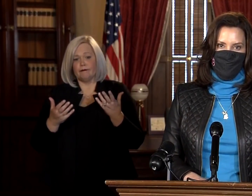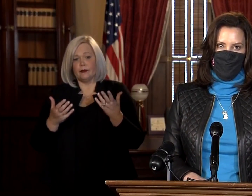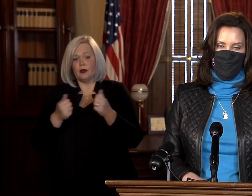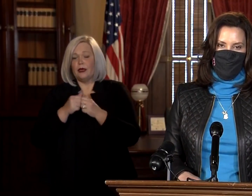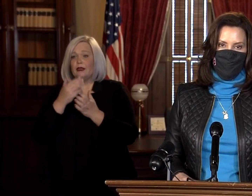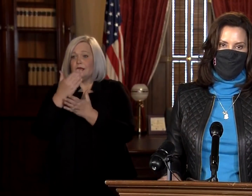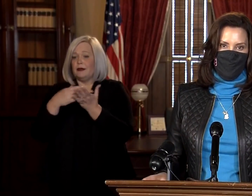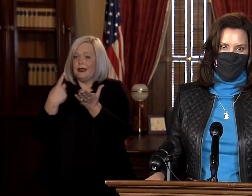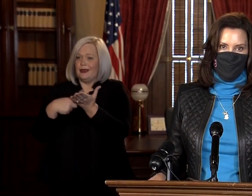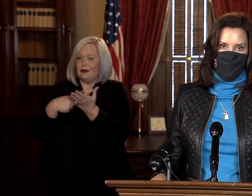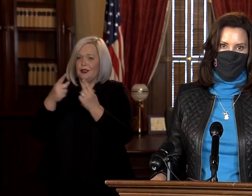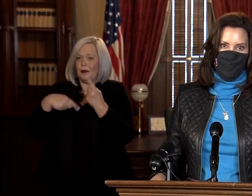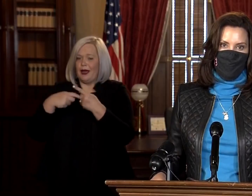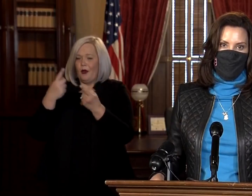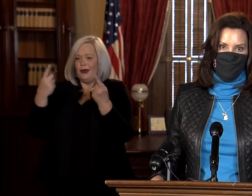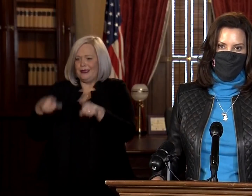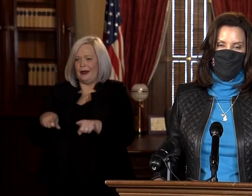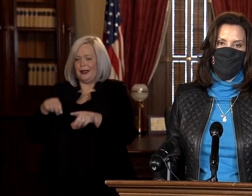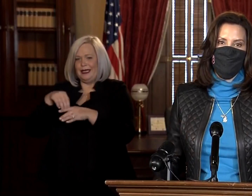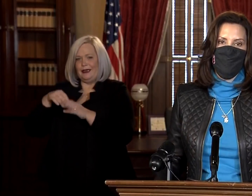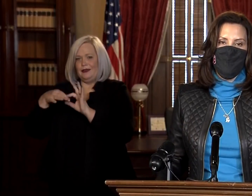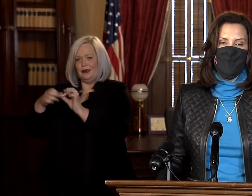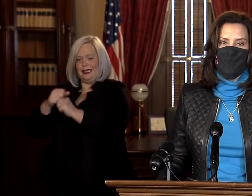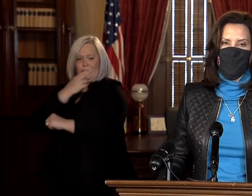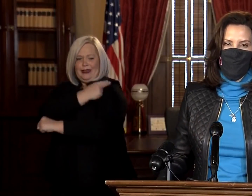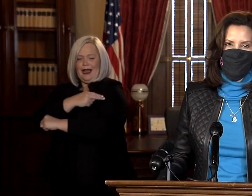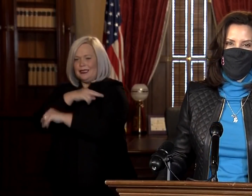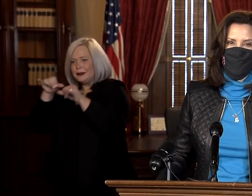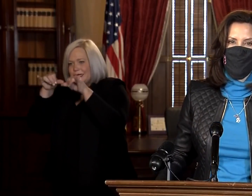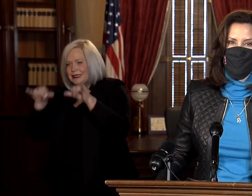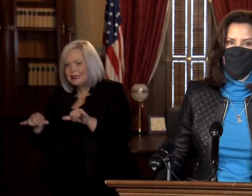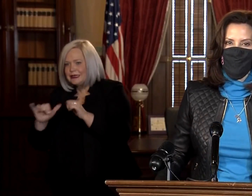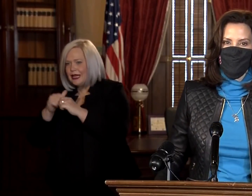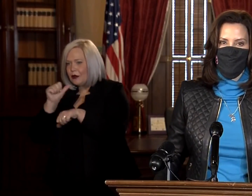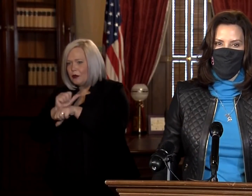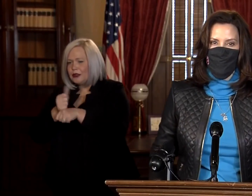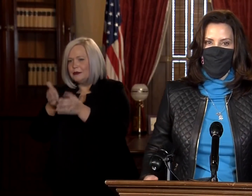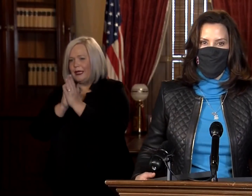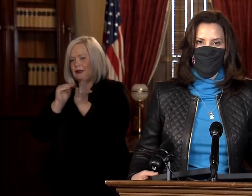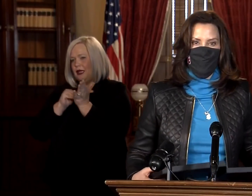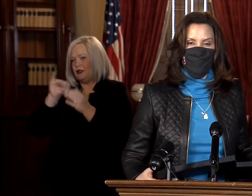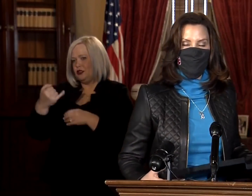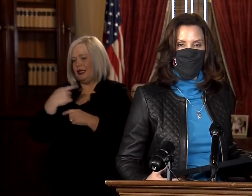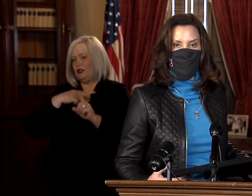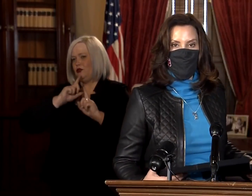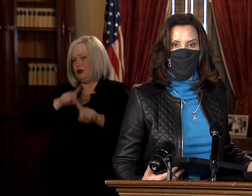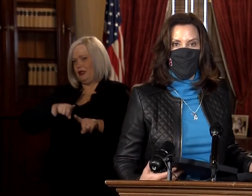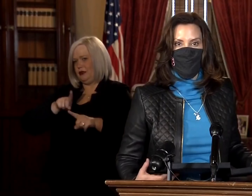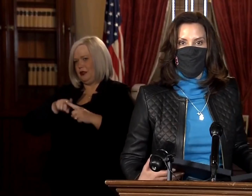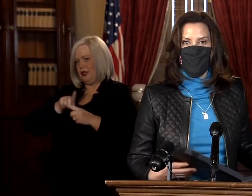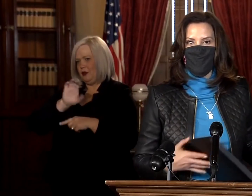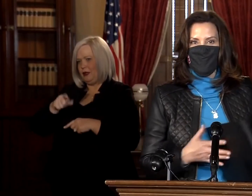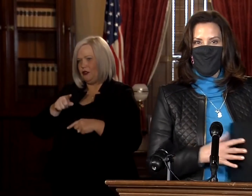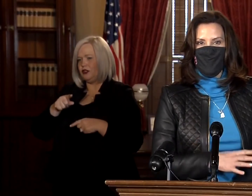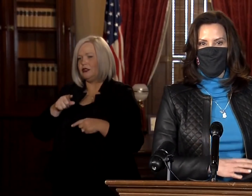build out our apparatus. With regard to some of the With regard to some of the conversation about what’s conversation about what’s happening in our hospitals, and happening in our hospitals, and how that’s working, I’m going to